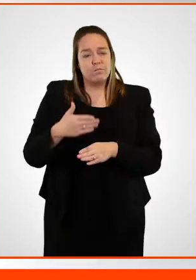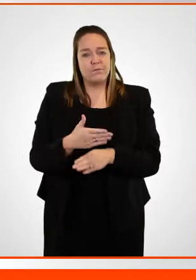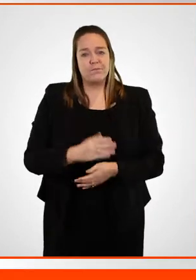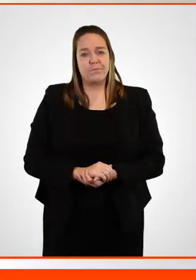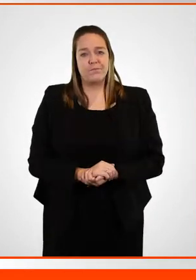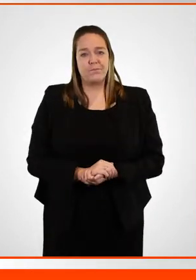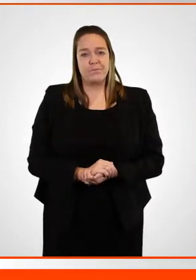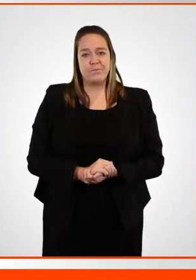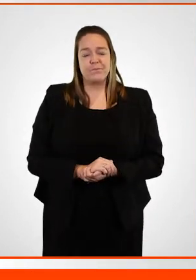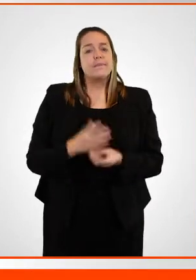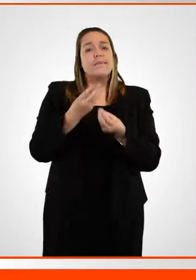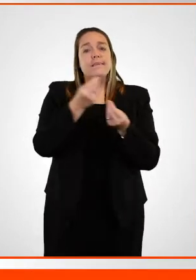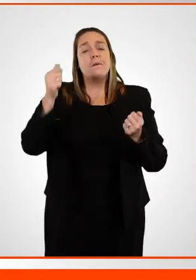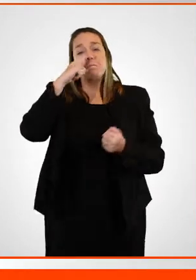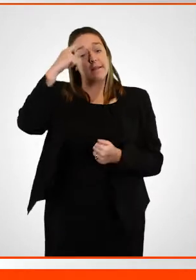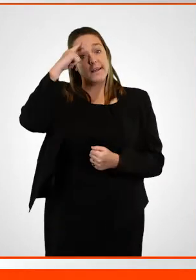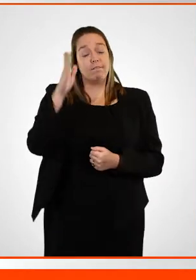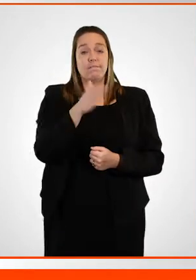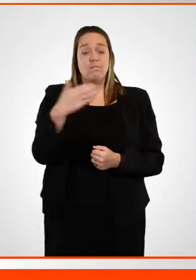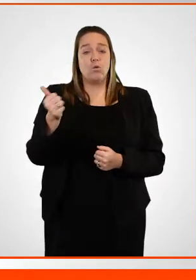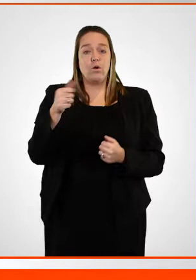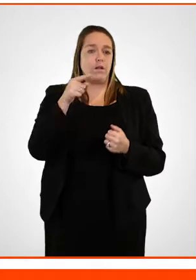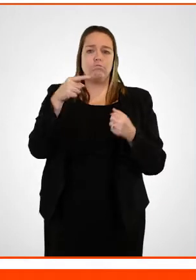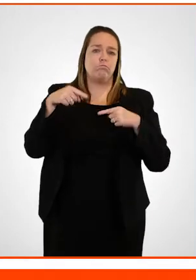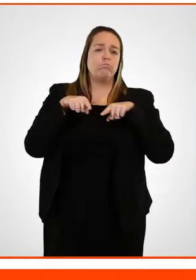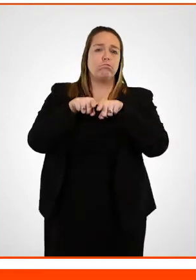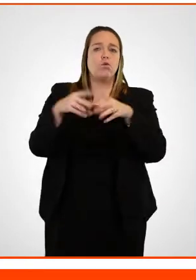Some folks look at fluency as being synonymous with automaticity,